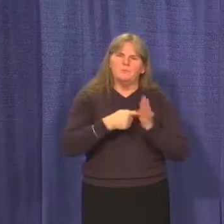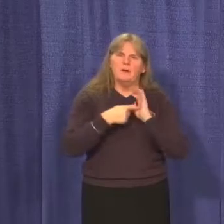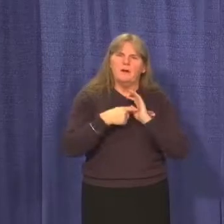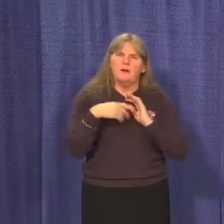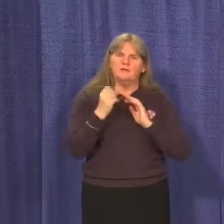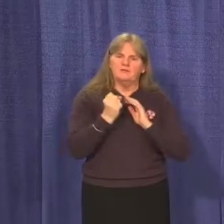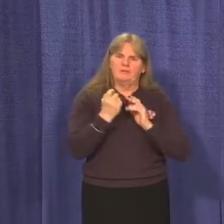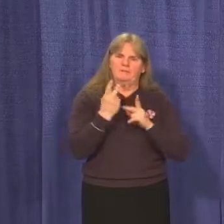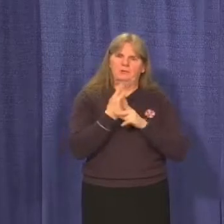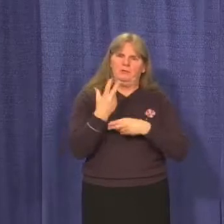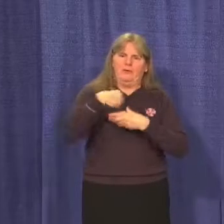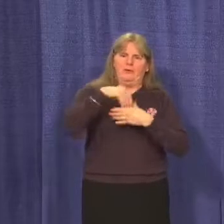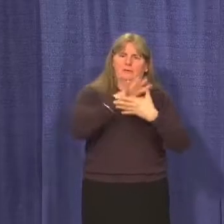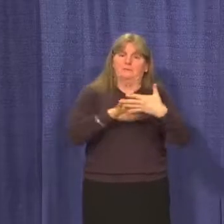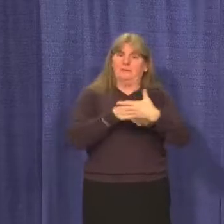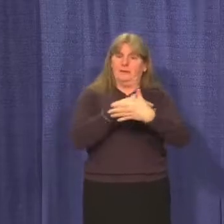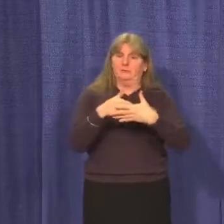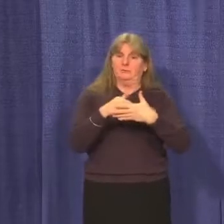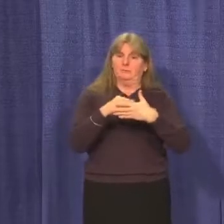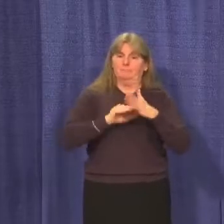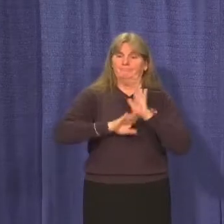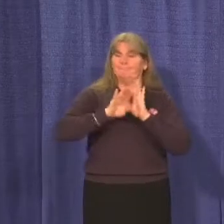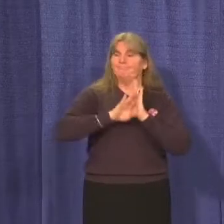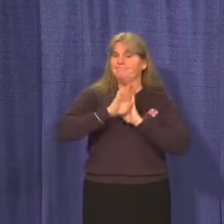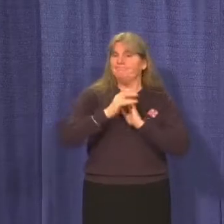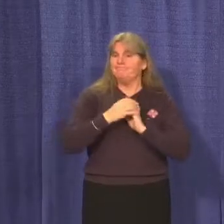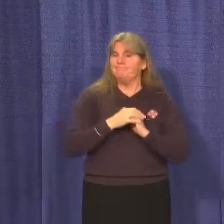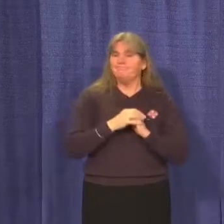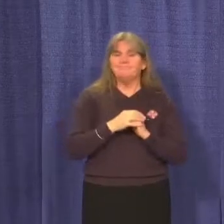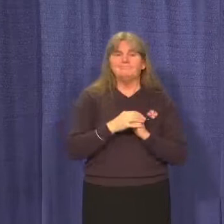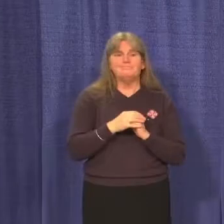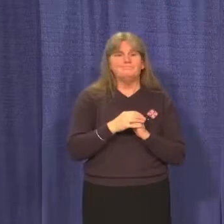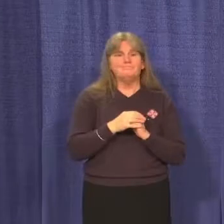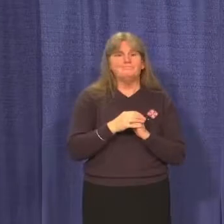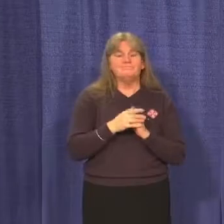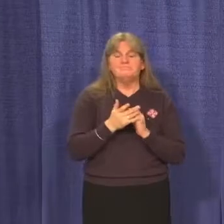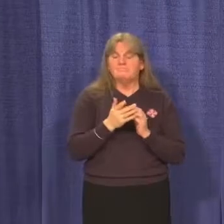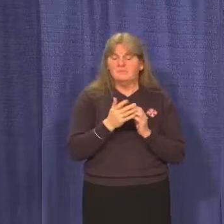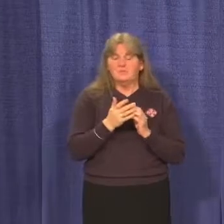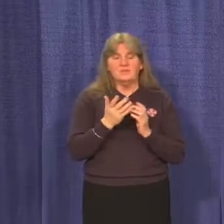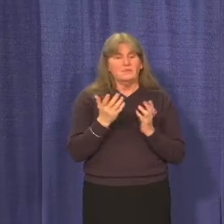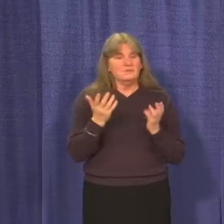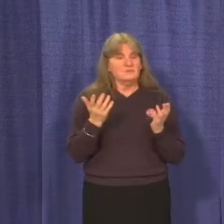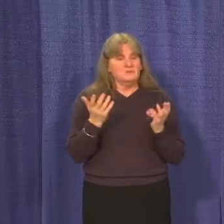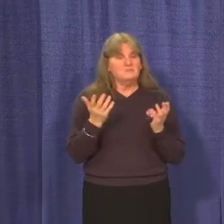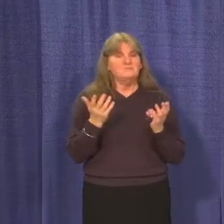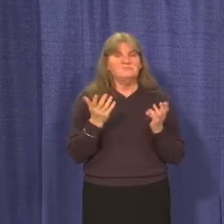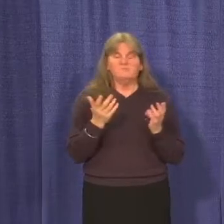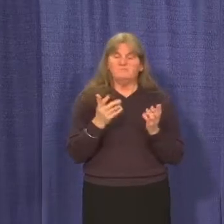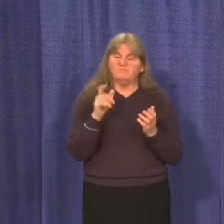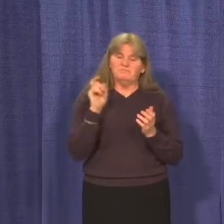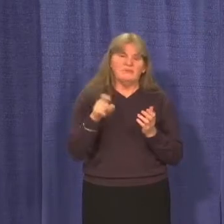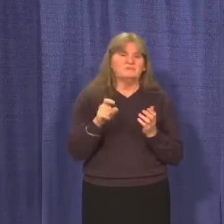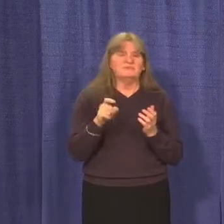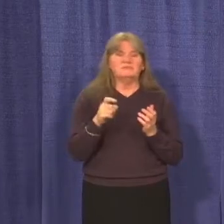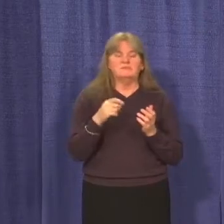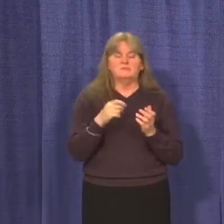vaccine. Of course factoring into all of these timelines and projections is the need for people to get